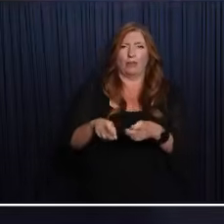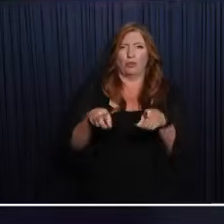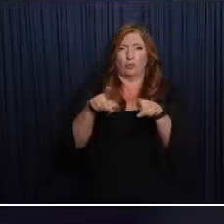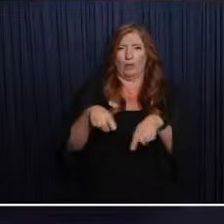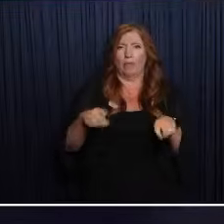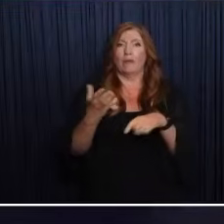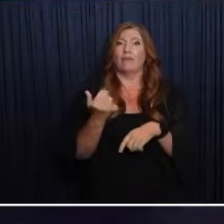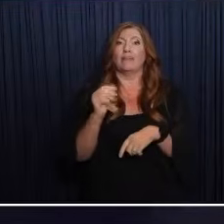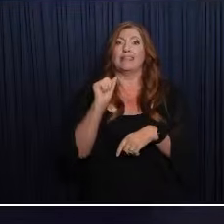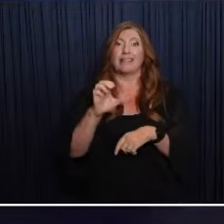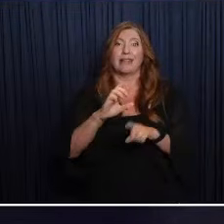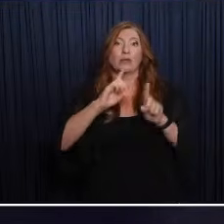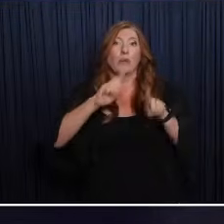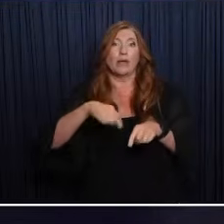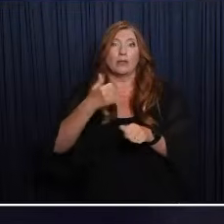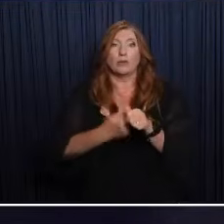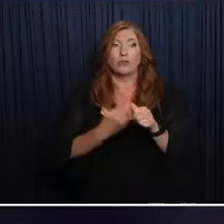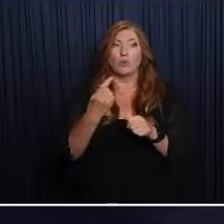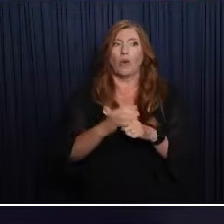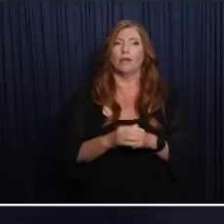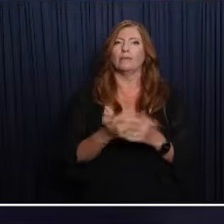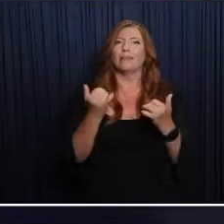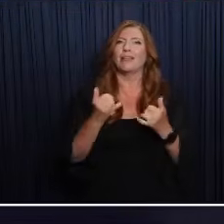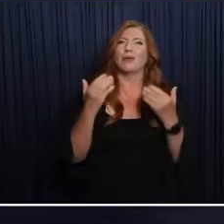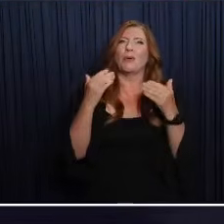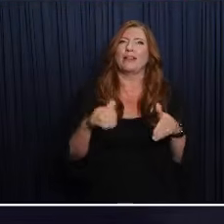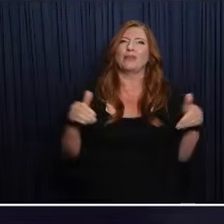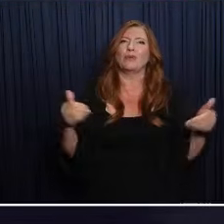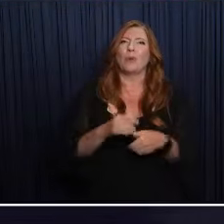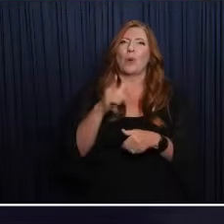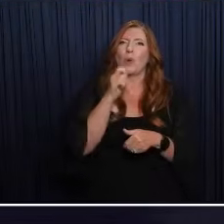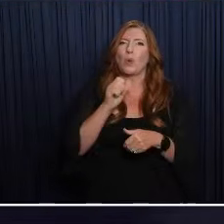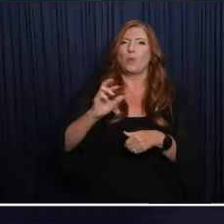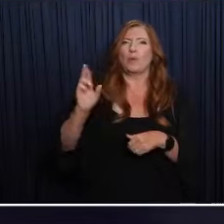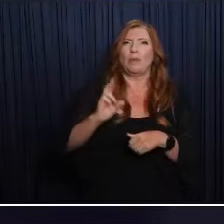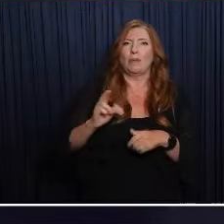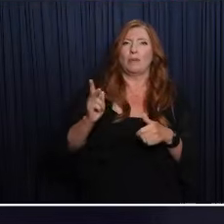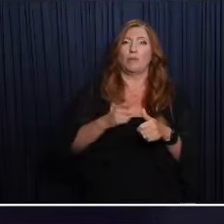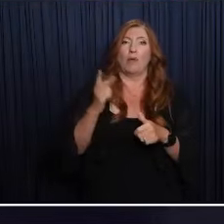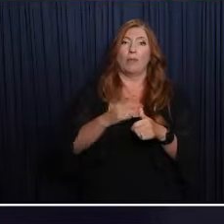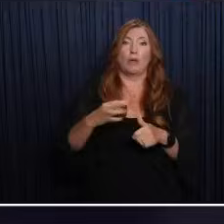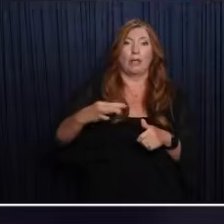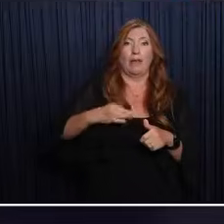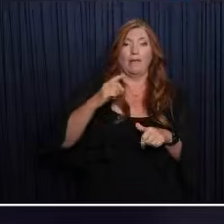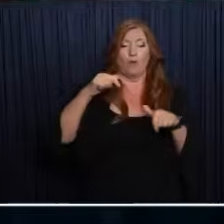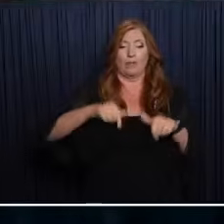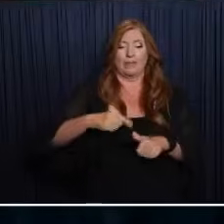TO THE CANDIDATES AHEAD OF TIME. THEY HAVE 15 SECONDS TO ANSWER EACH ONE.